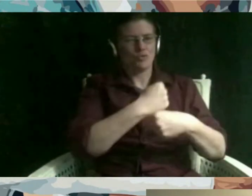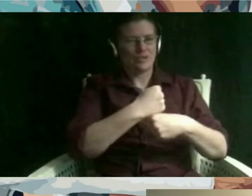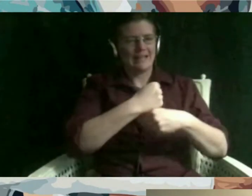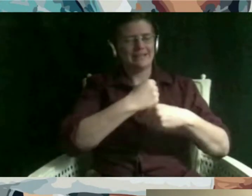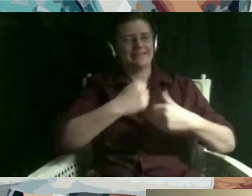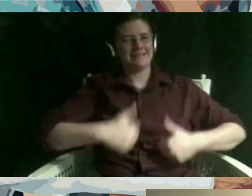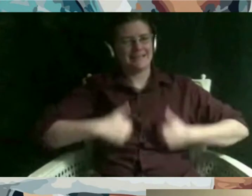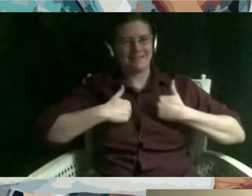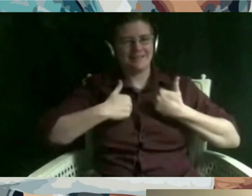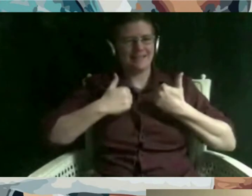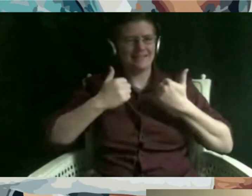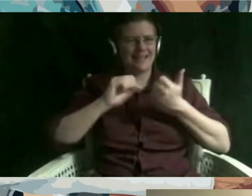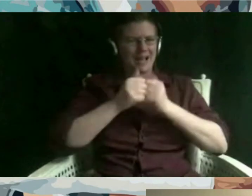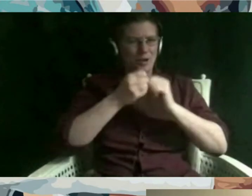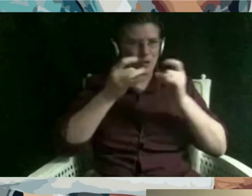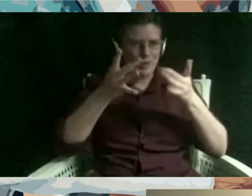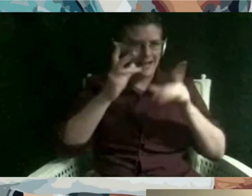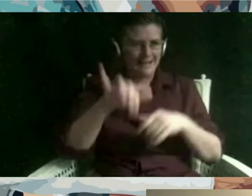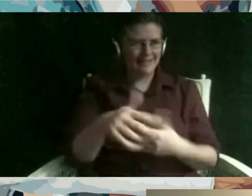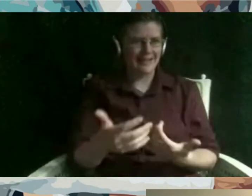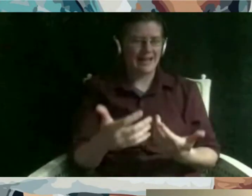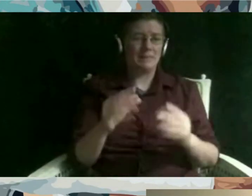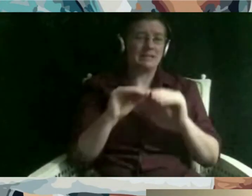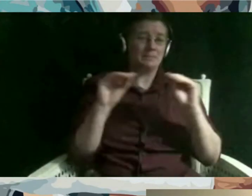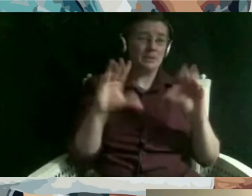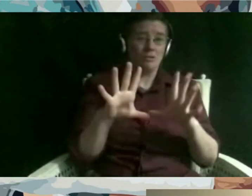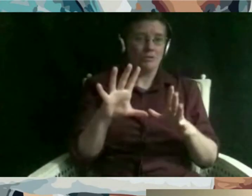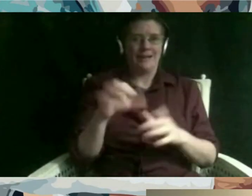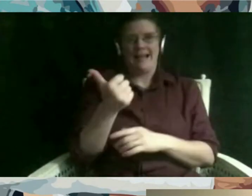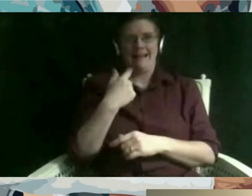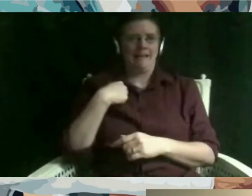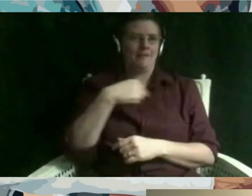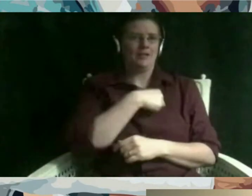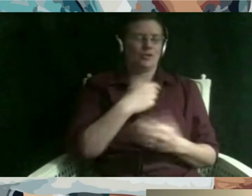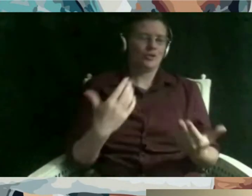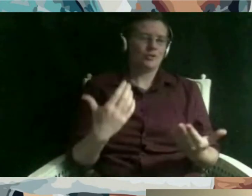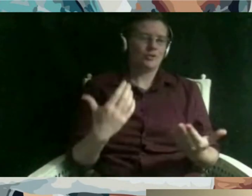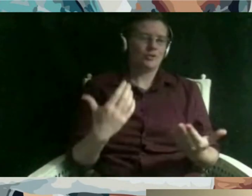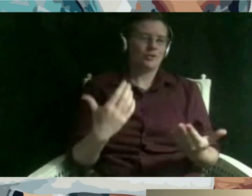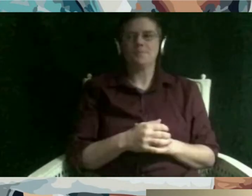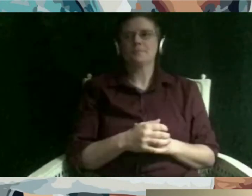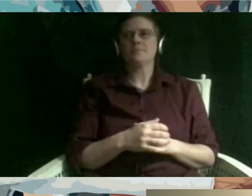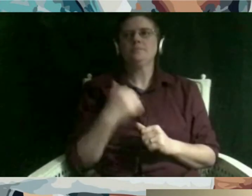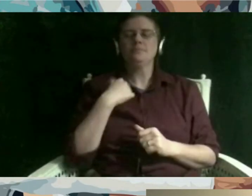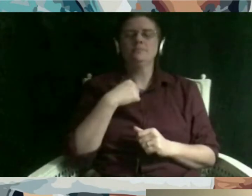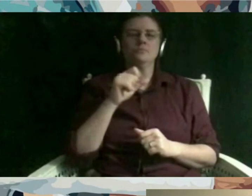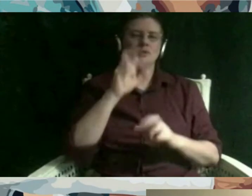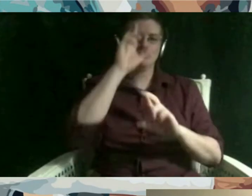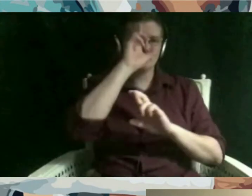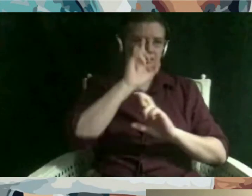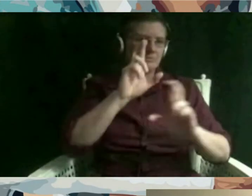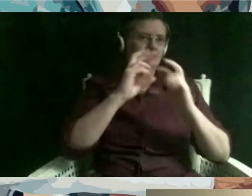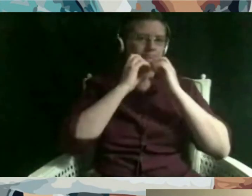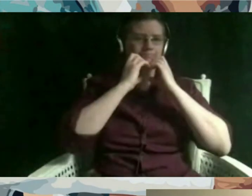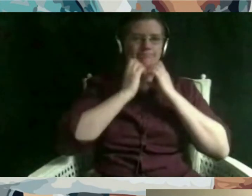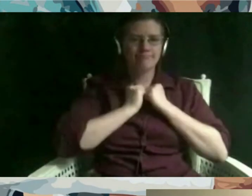a miracle that any of us is here we should respect and admire and love that miracle and cherish it